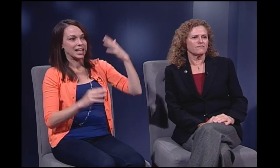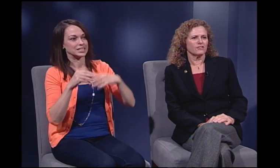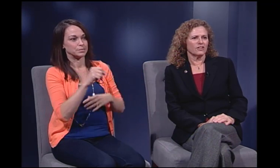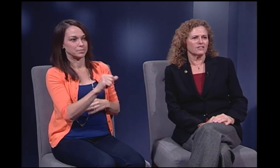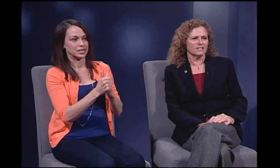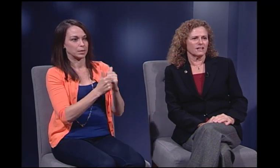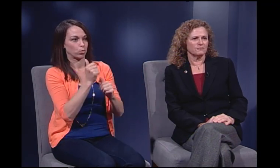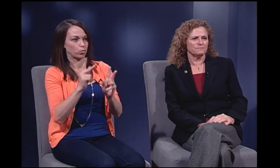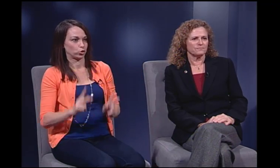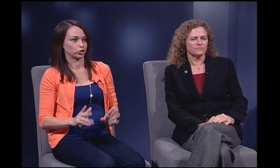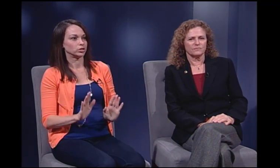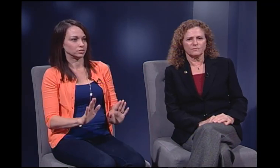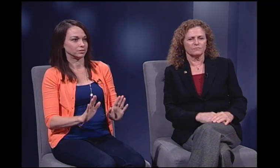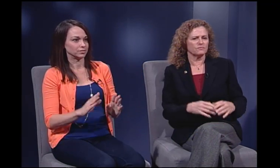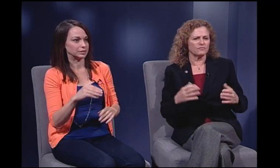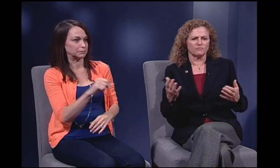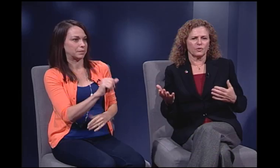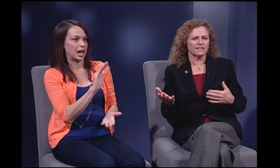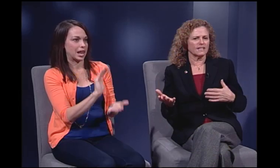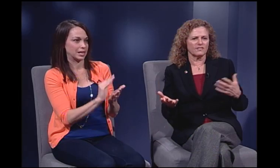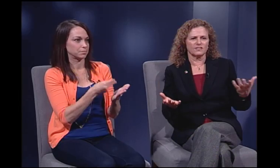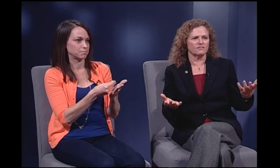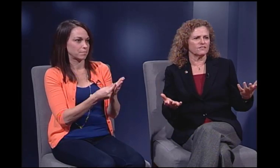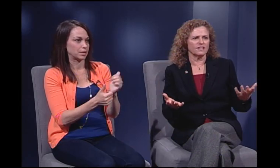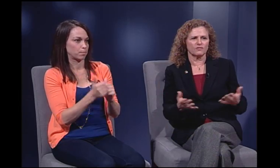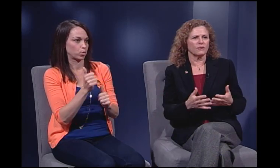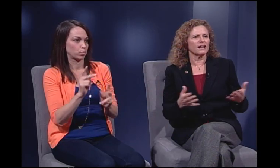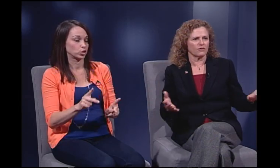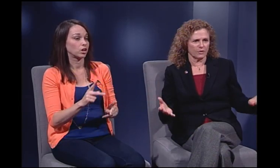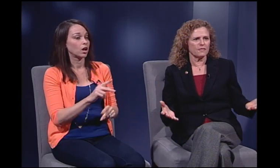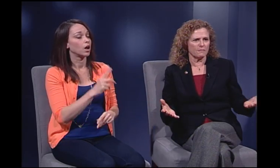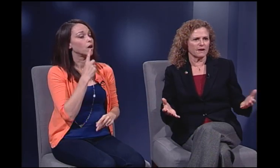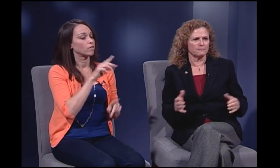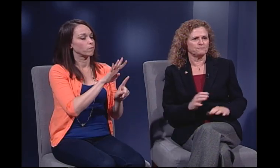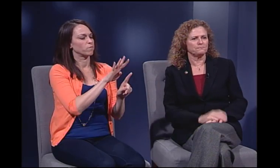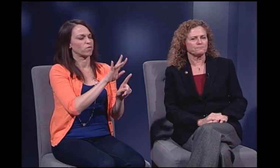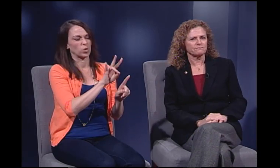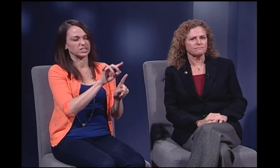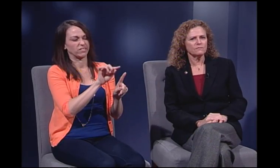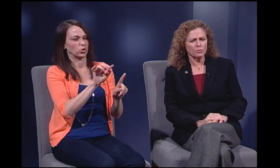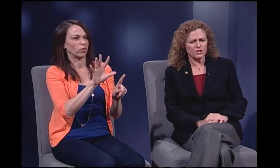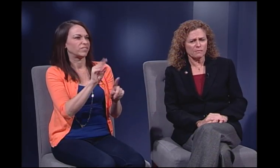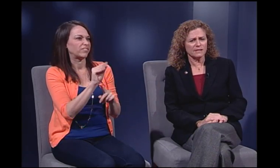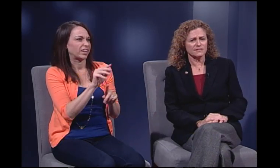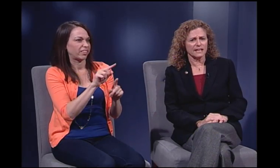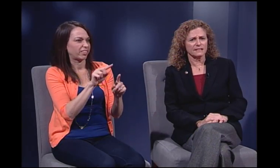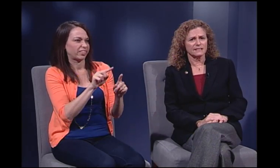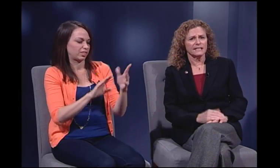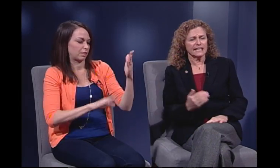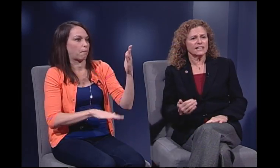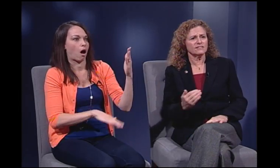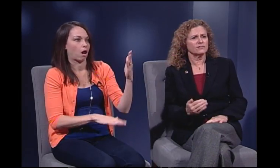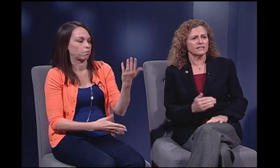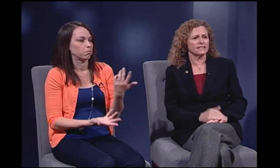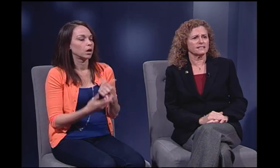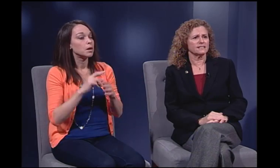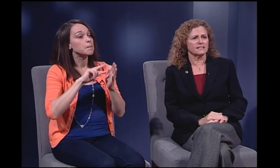for a long time, from 47th to 50th, whatever, we're at the bottom, which means that even though Texas is